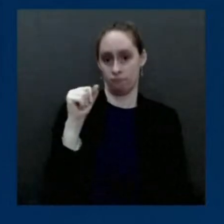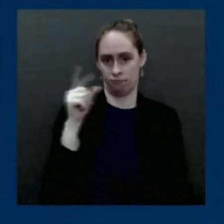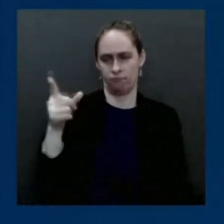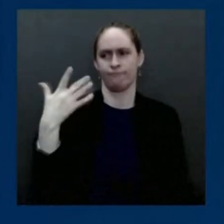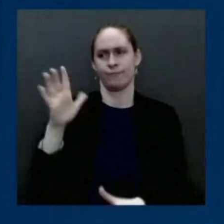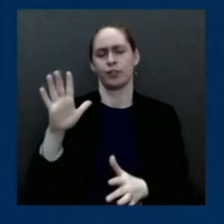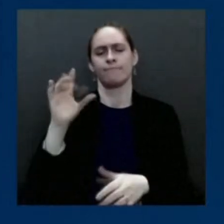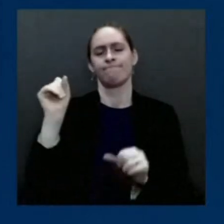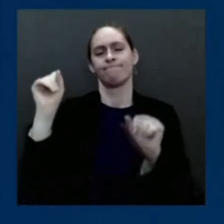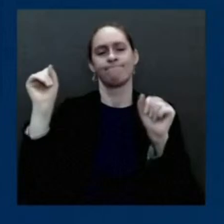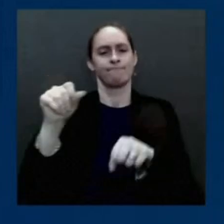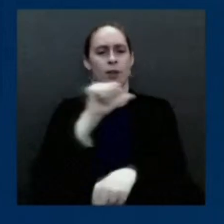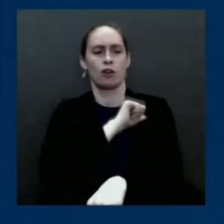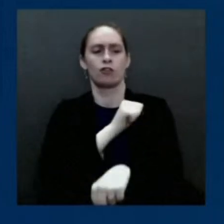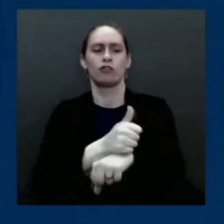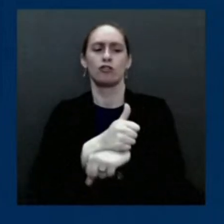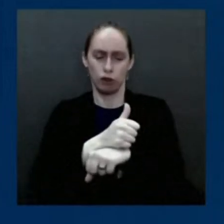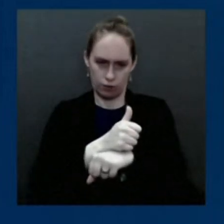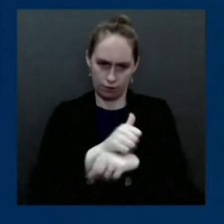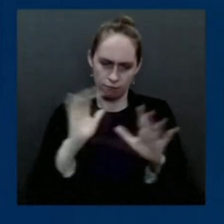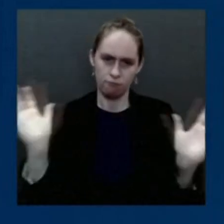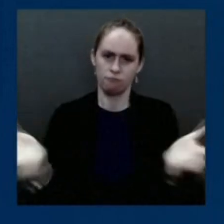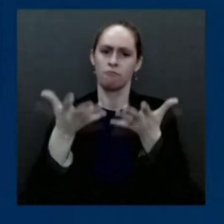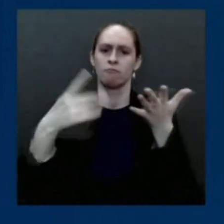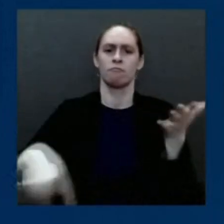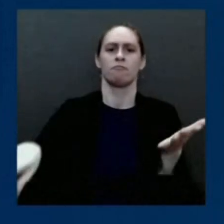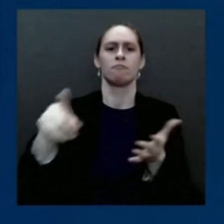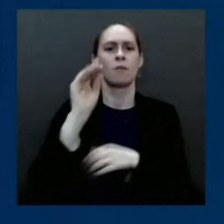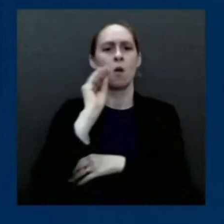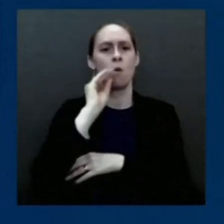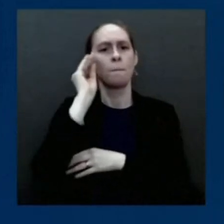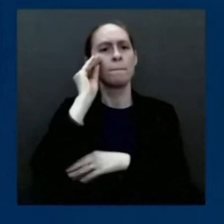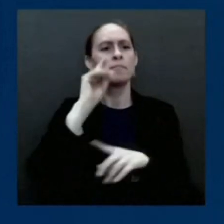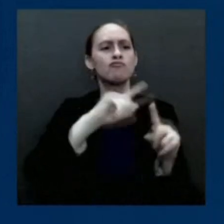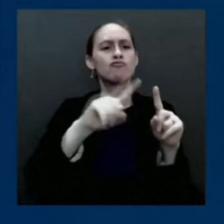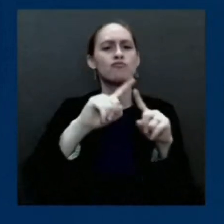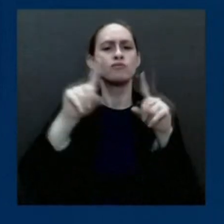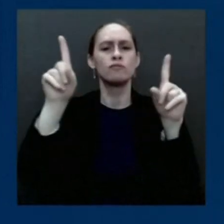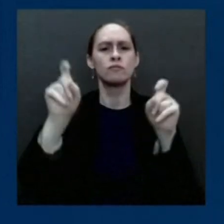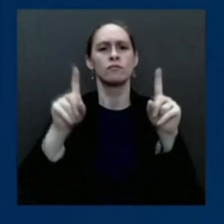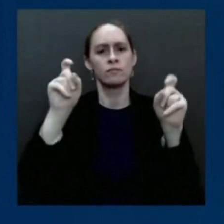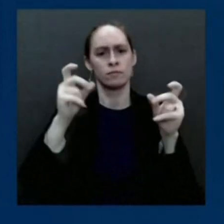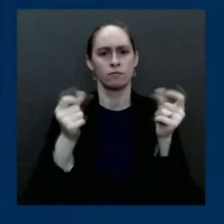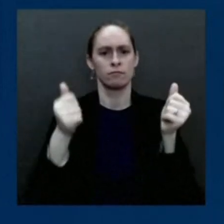USE OF AUTHORIZED AT HOME TESTS.